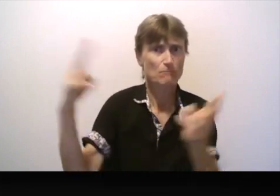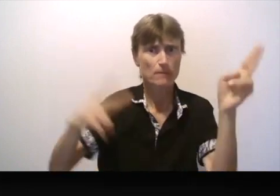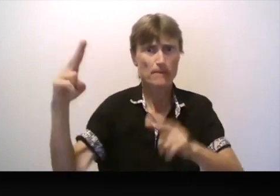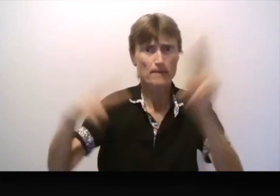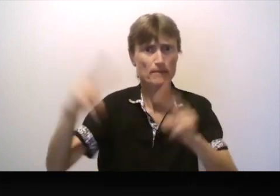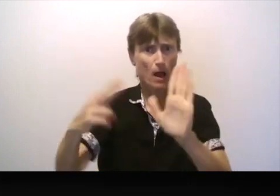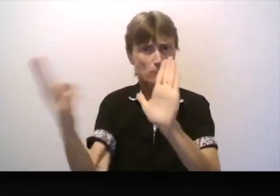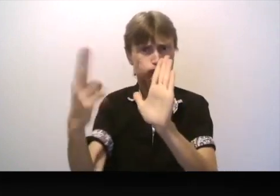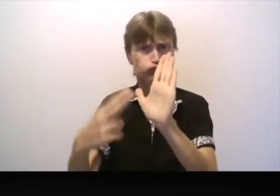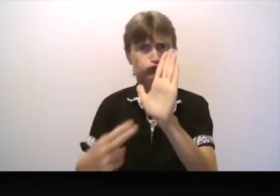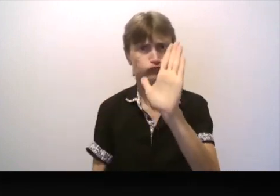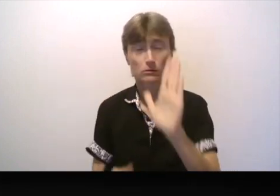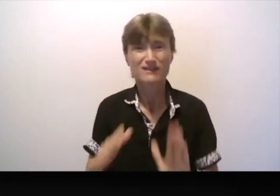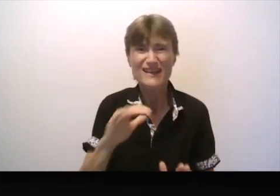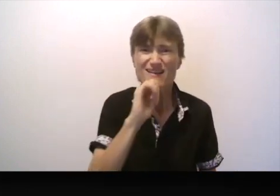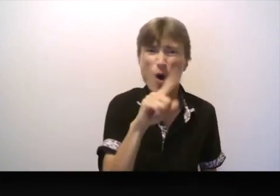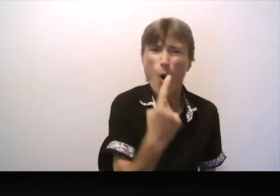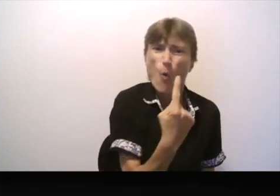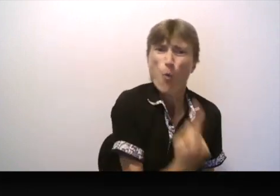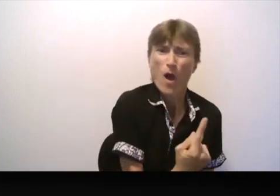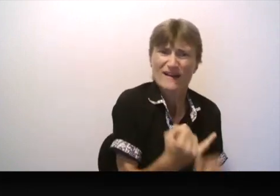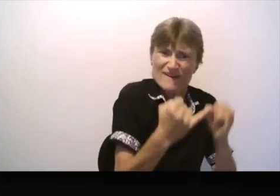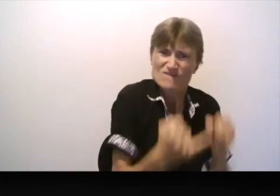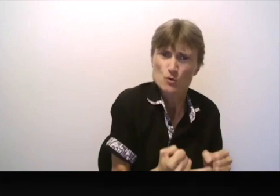it can't just be individual artists and quite frankly